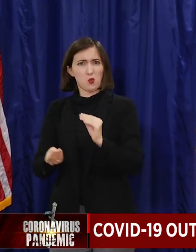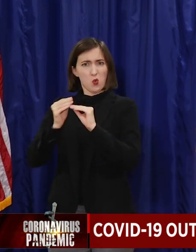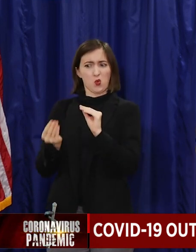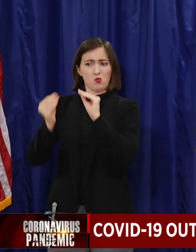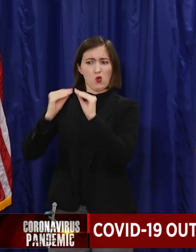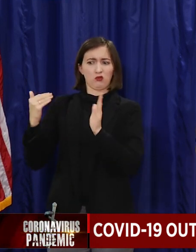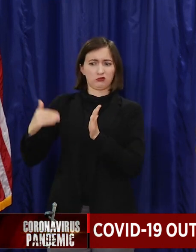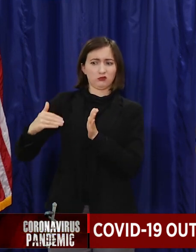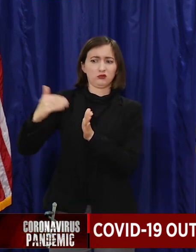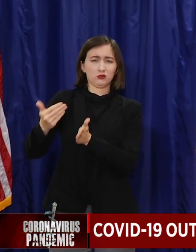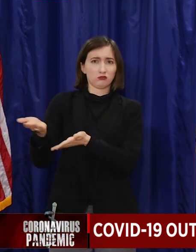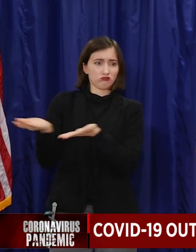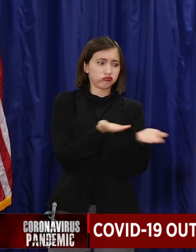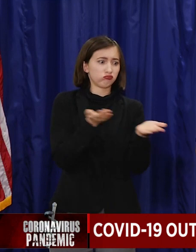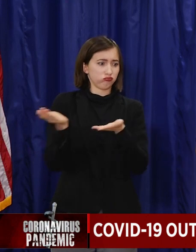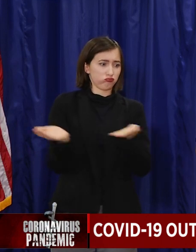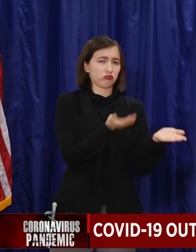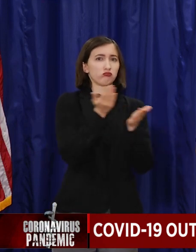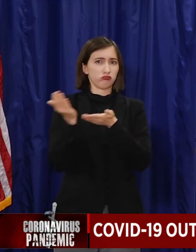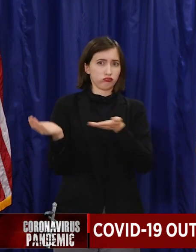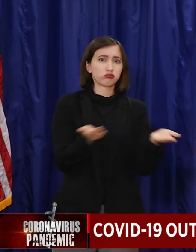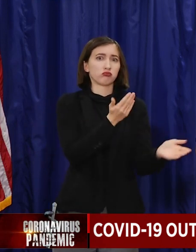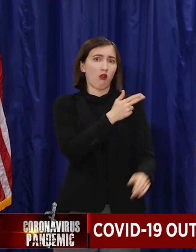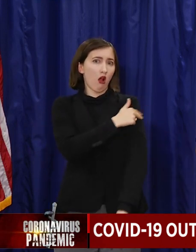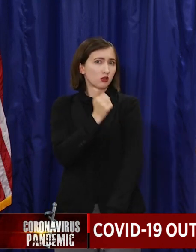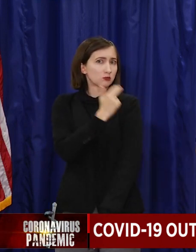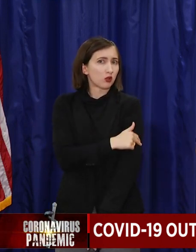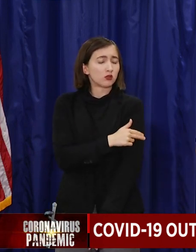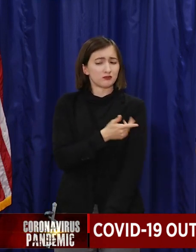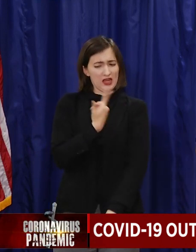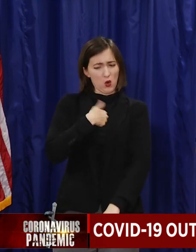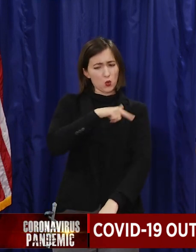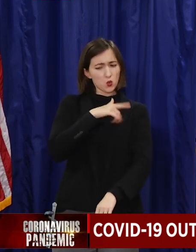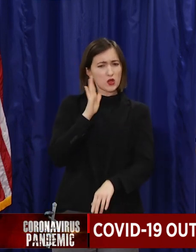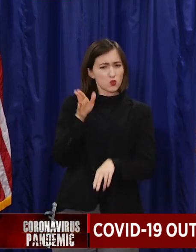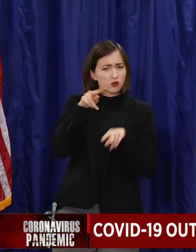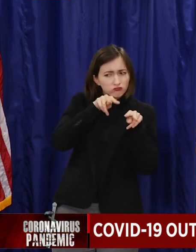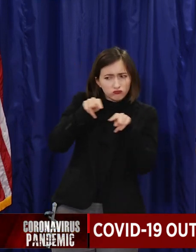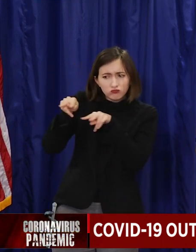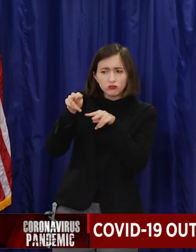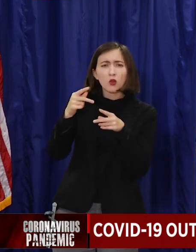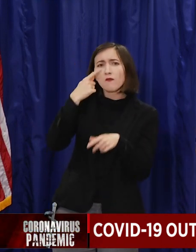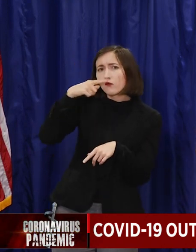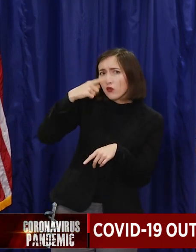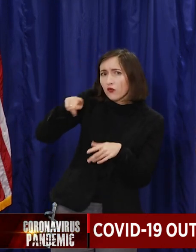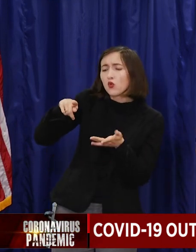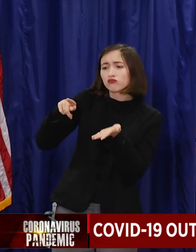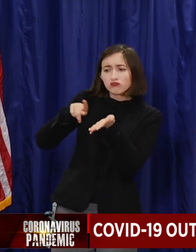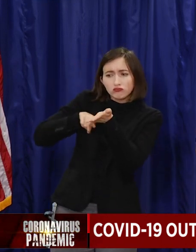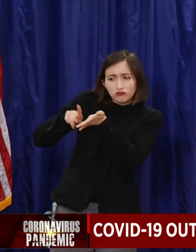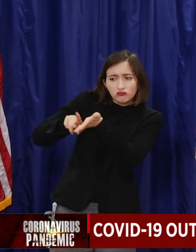THE NBA HAS BEEN VERY VOCAL IN THE FACT THEY WANT TO RESUME THE SEASON AT SOME POINT EVEN THE FACT THEY WANT TO RESUME THE SEASON AT SOME POINT EVEN WITHOUT FANS PERHAPS, THE SEASON AT SOME POINT EVEN WITHOUT FANS PERHAPS, BUT NOW THAT SOCIAL DISTANCING WITHOUT FANS PERHAPS, BUT NOW THAT SOCIAL DISTANCING GUIDELINES ARE EXTENDED TO THE